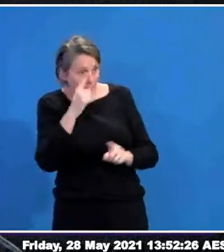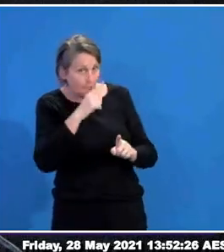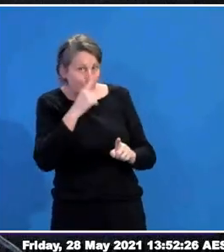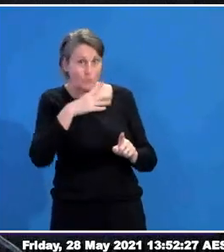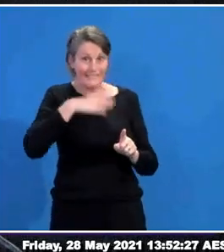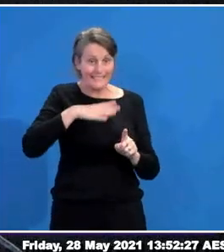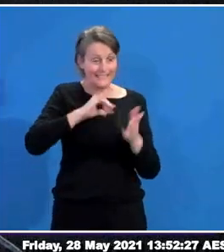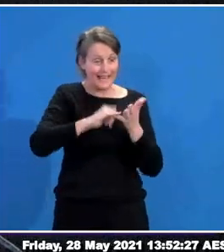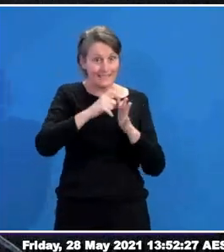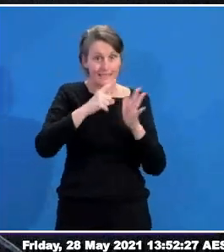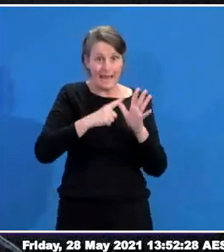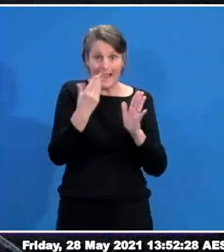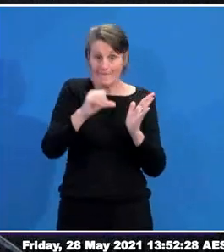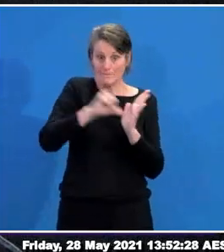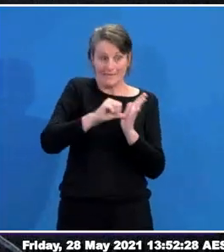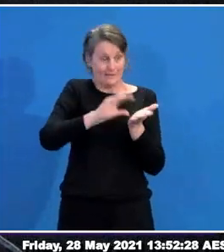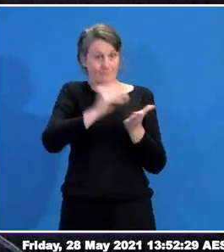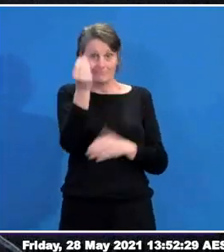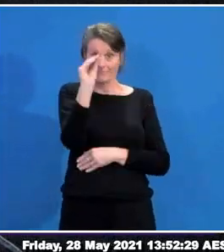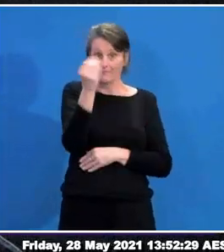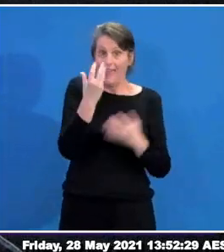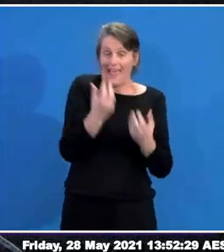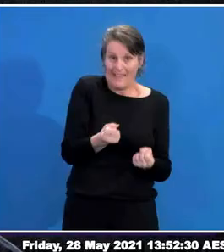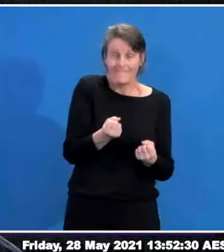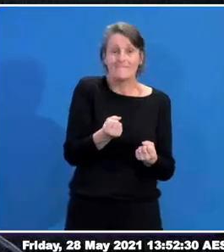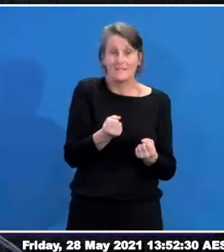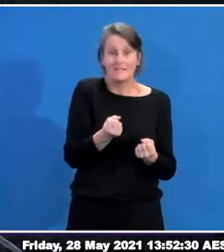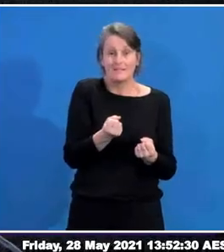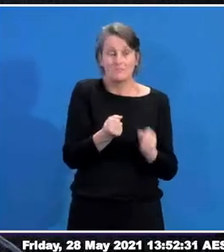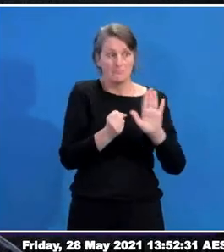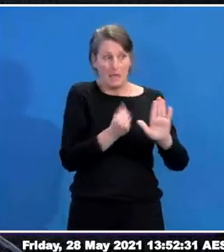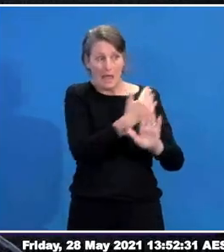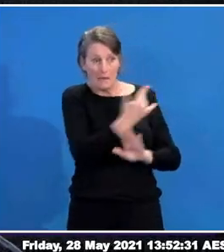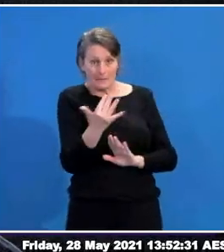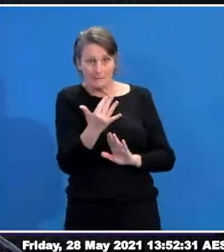approved SDA in their plans, by location, by type, that signals to the market where